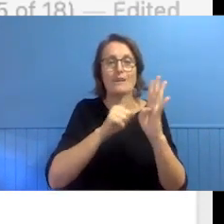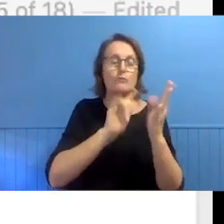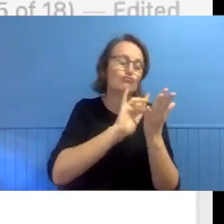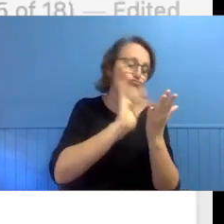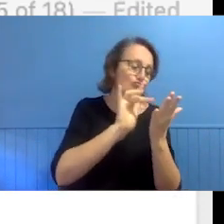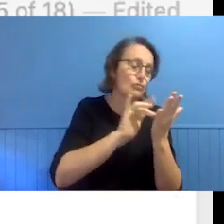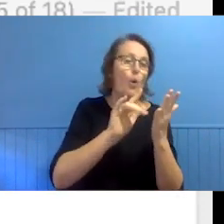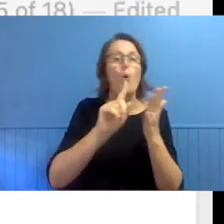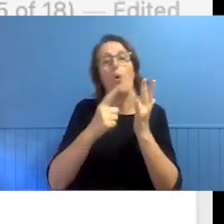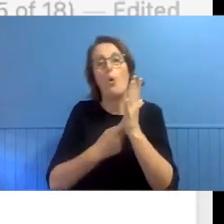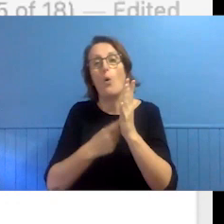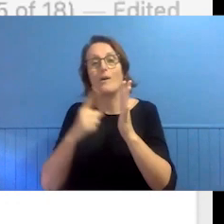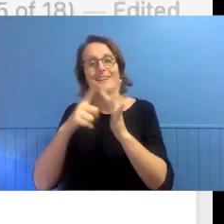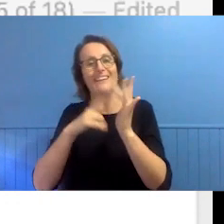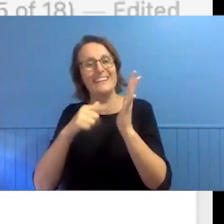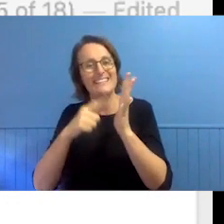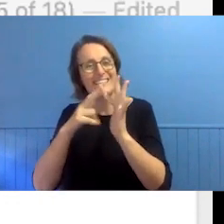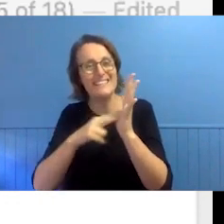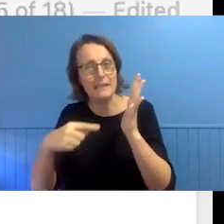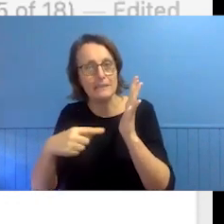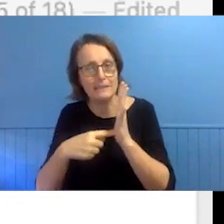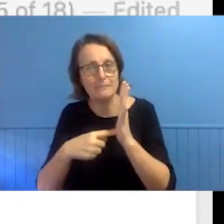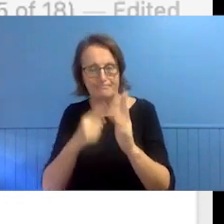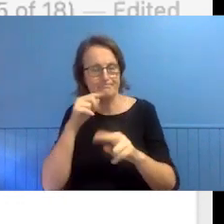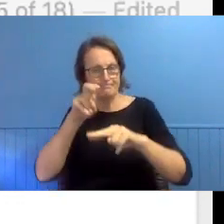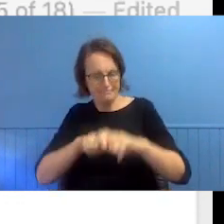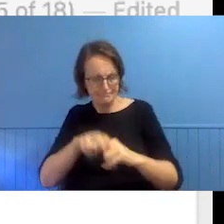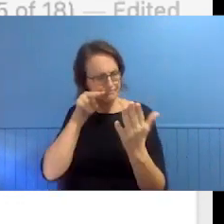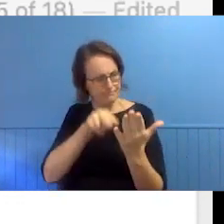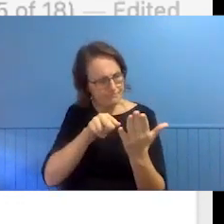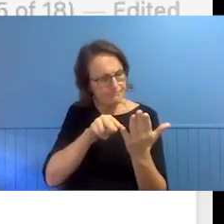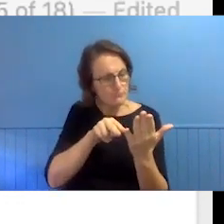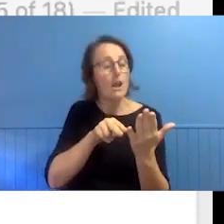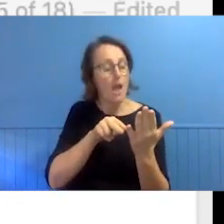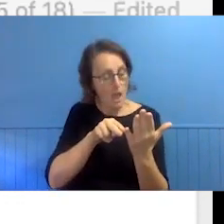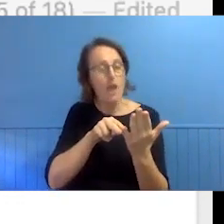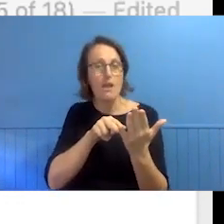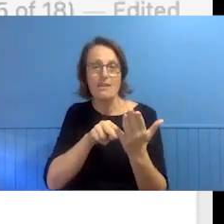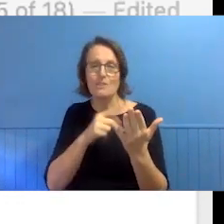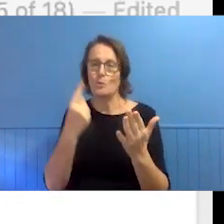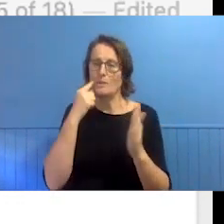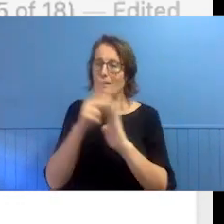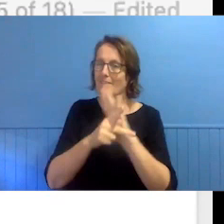both? Particularly with video. I think the other thing to mention in